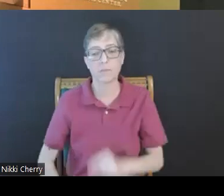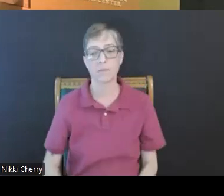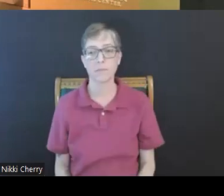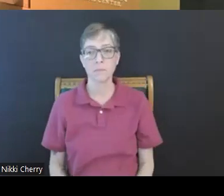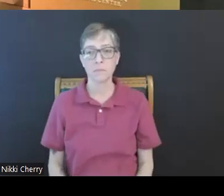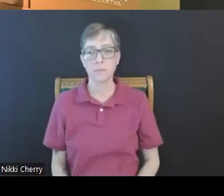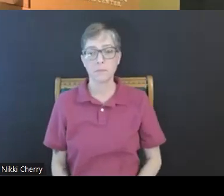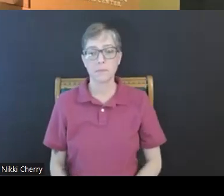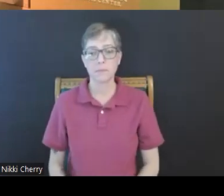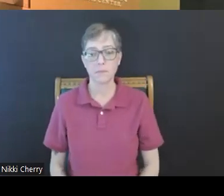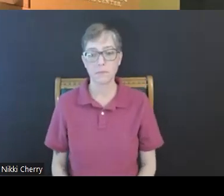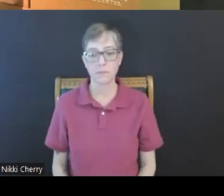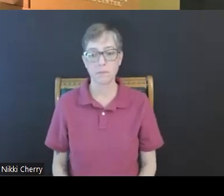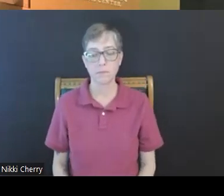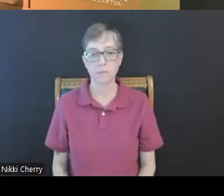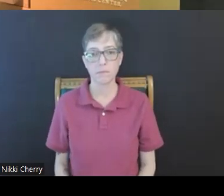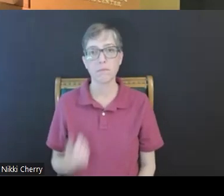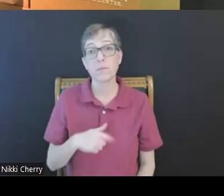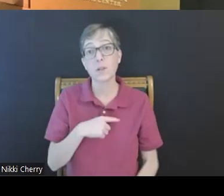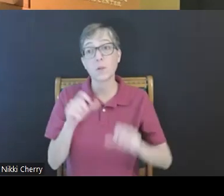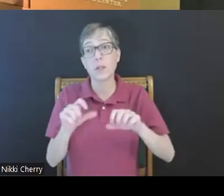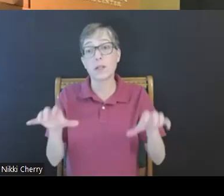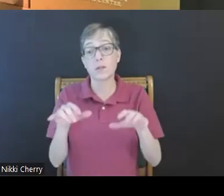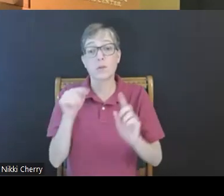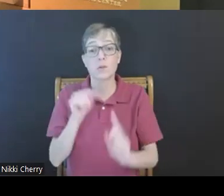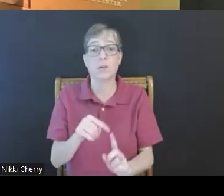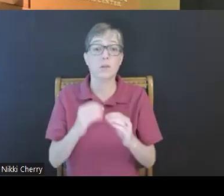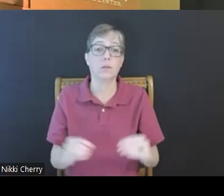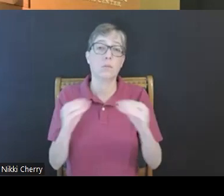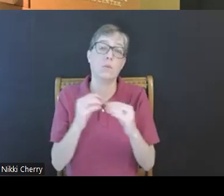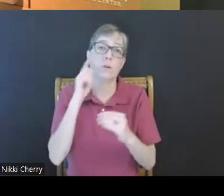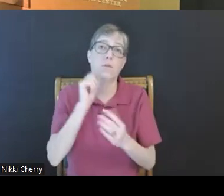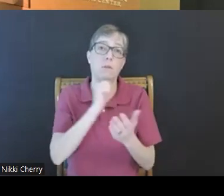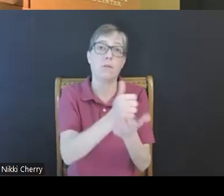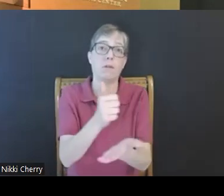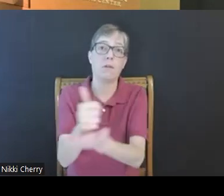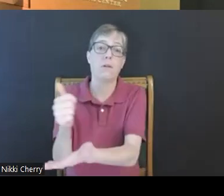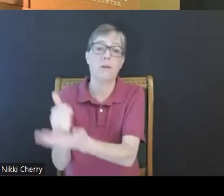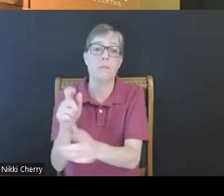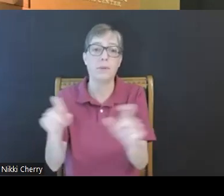to really help uh people in our region and it's been very popular so I think this is my last slide